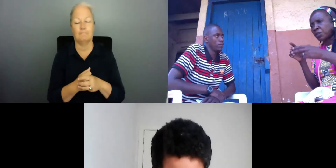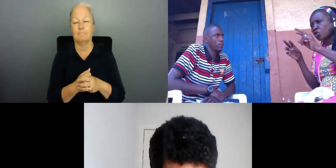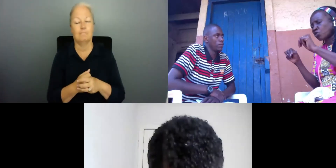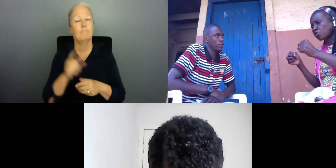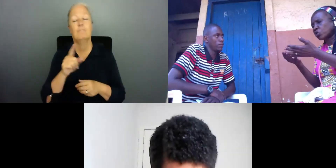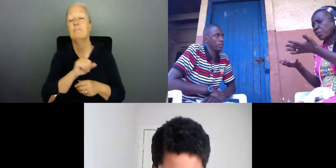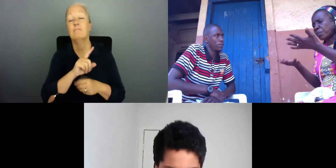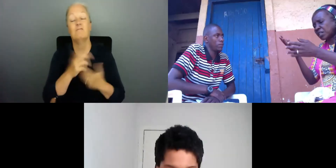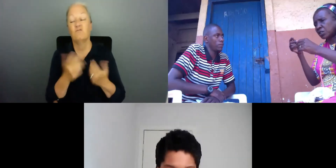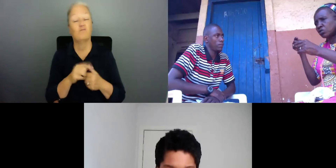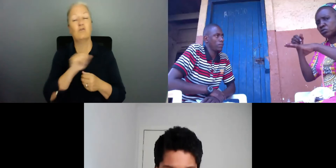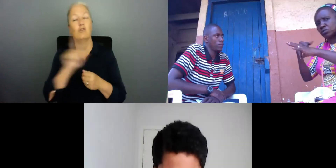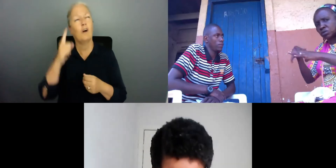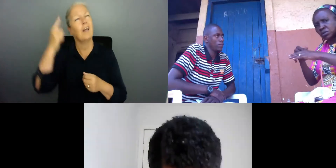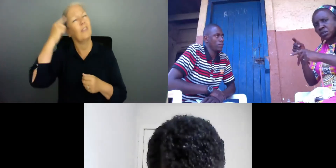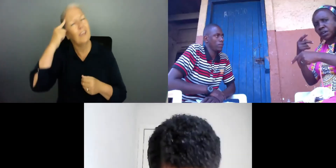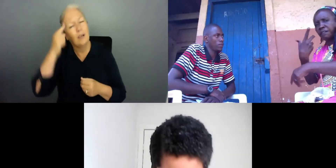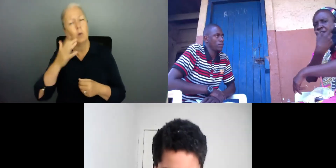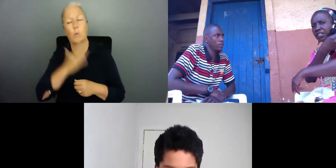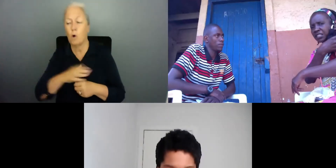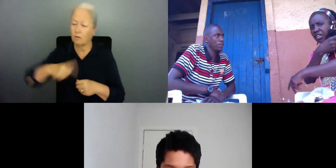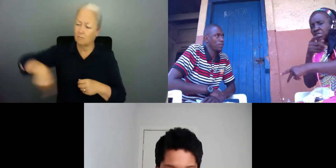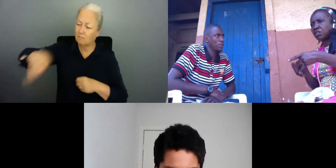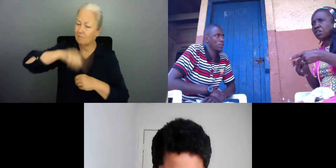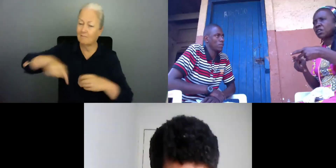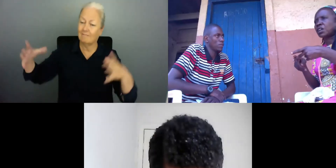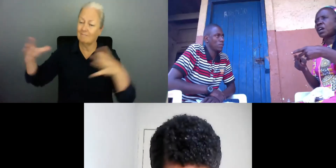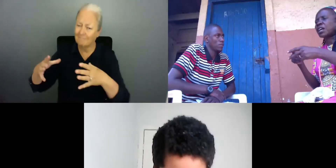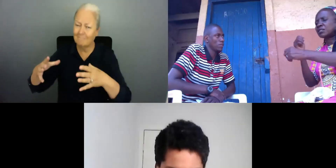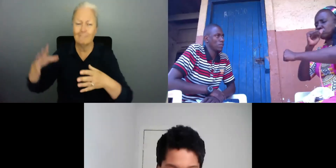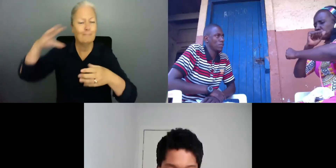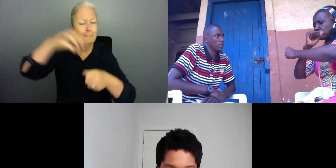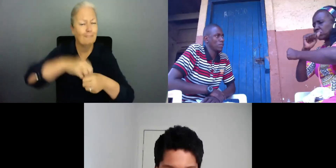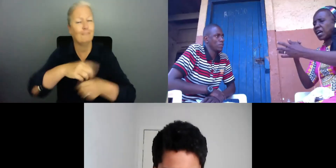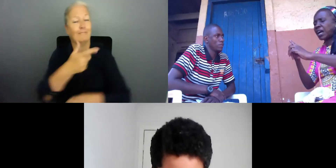and the vaccination plans against cavite 19. we must be aware that attitudes like